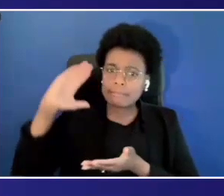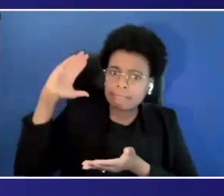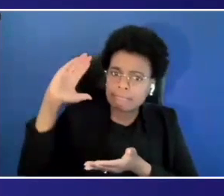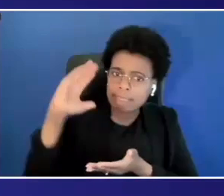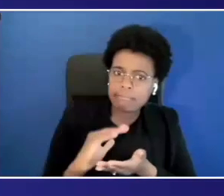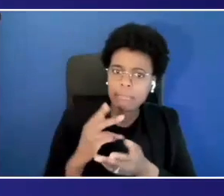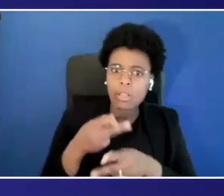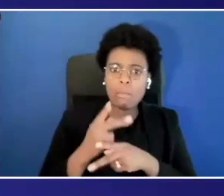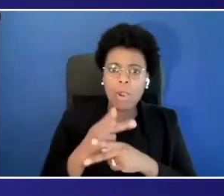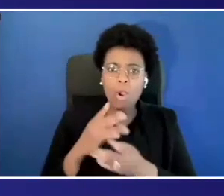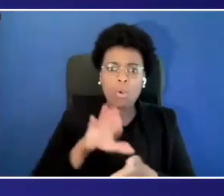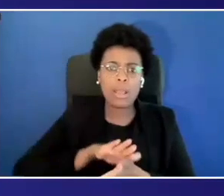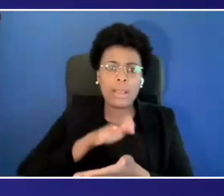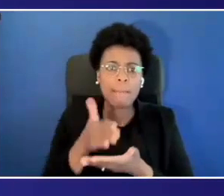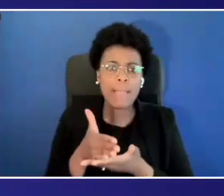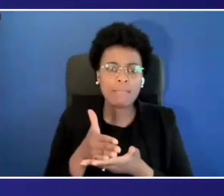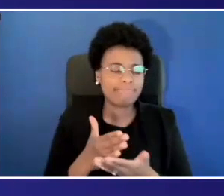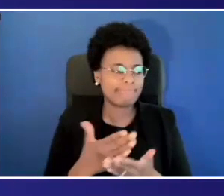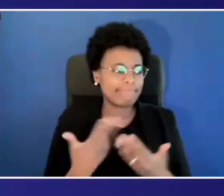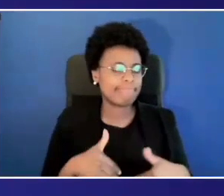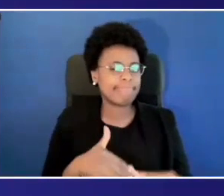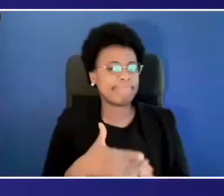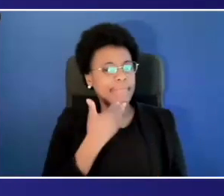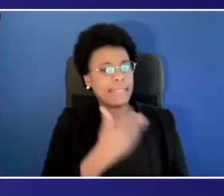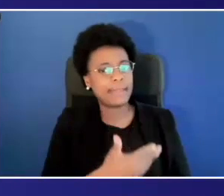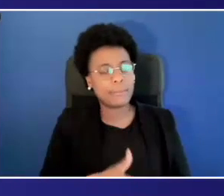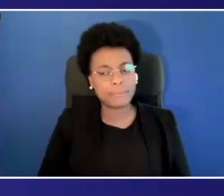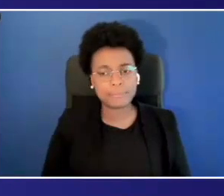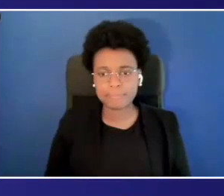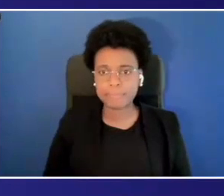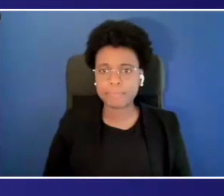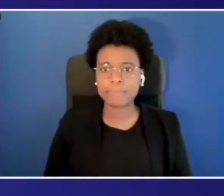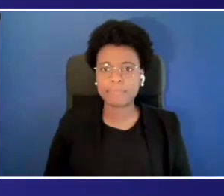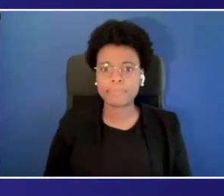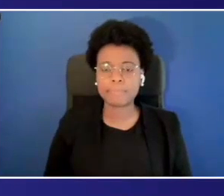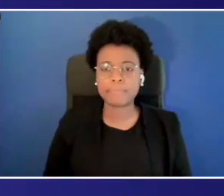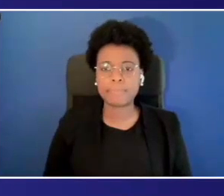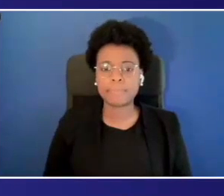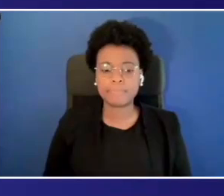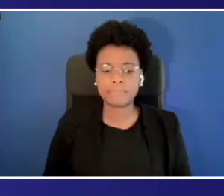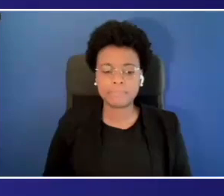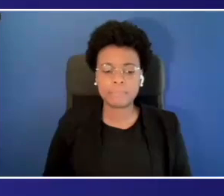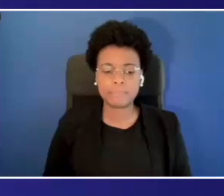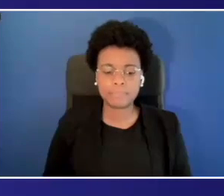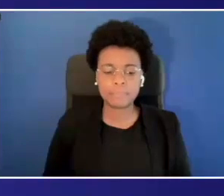Okay, thank you.